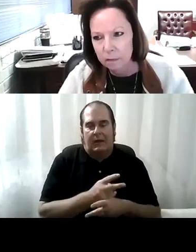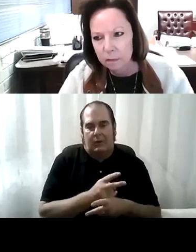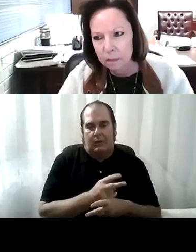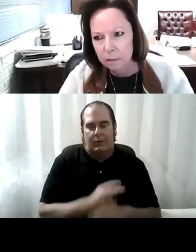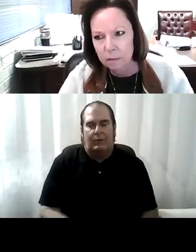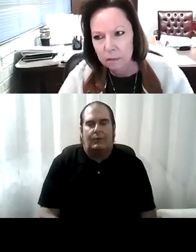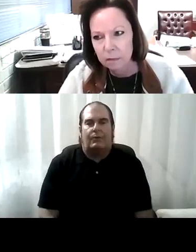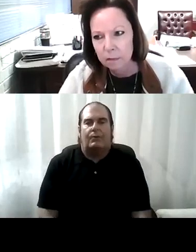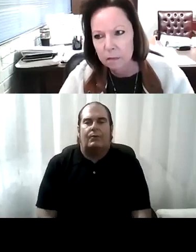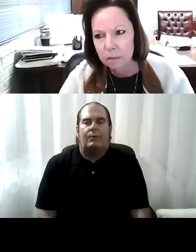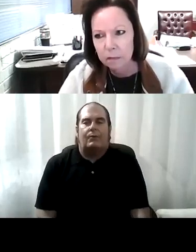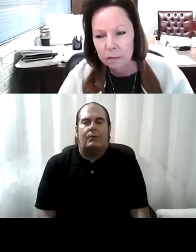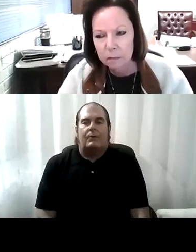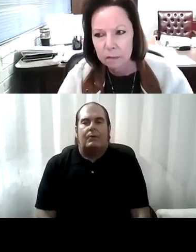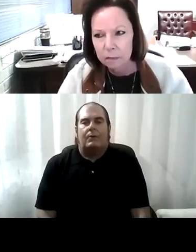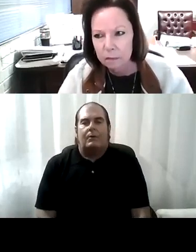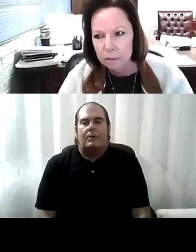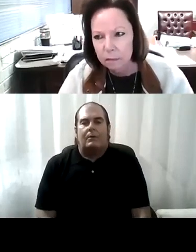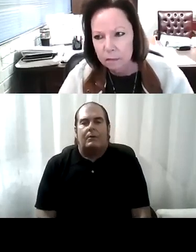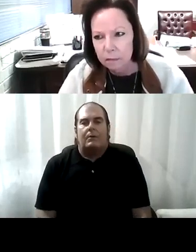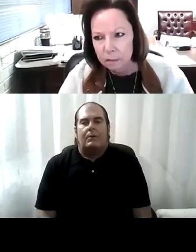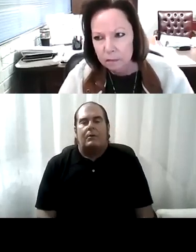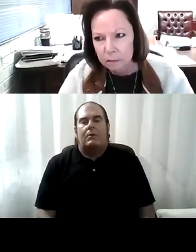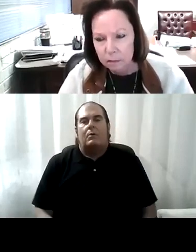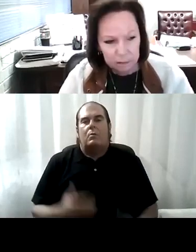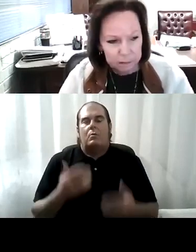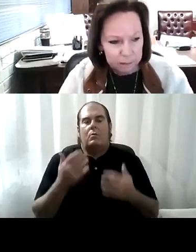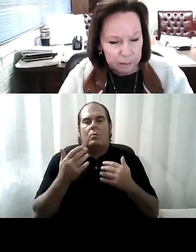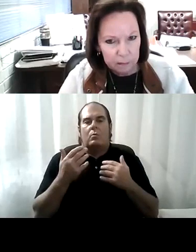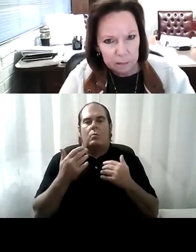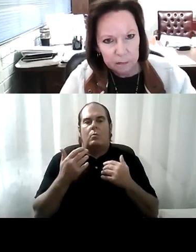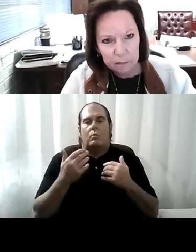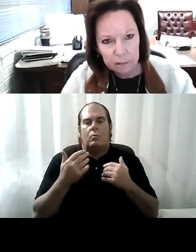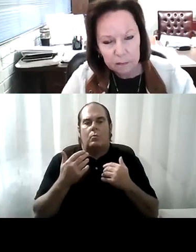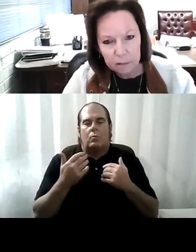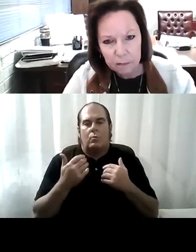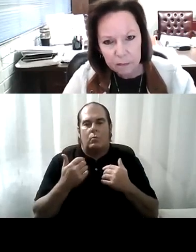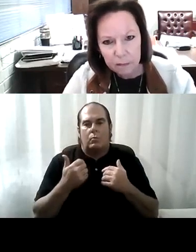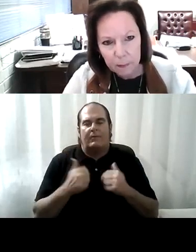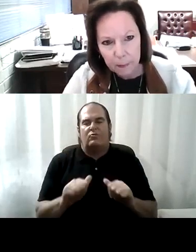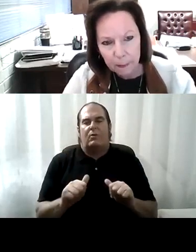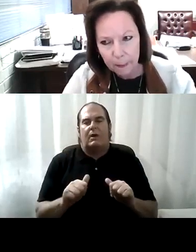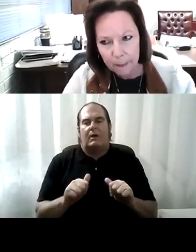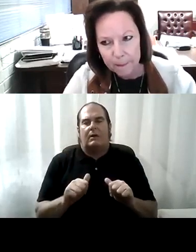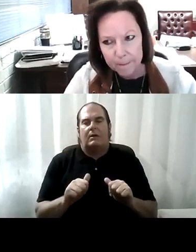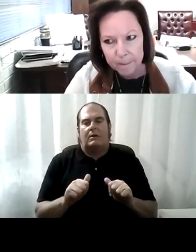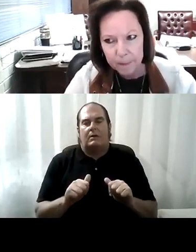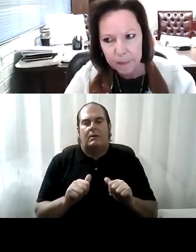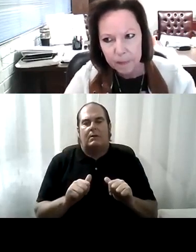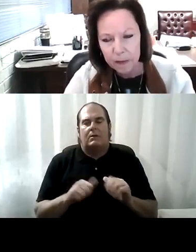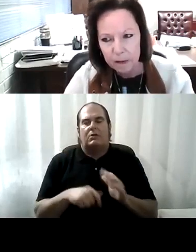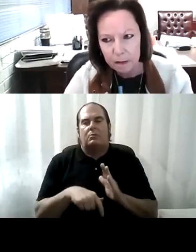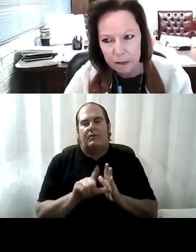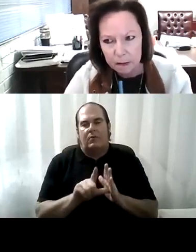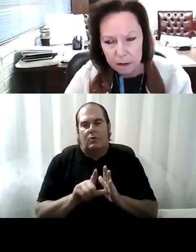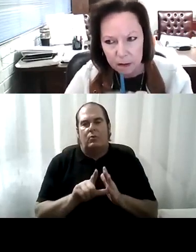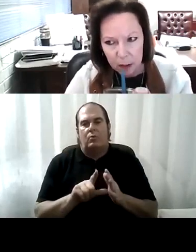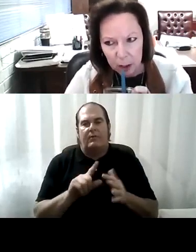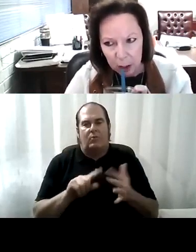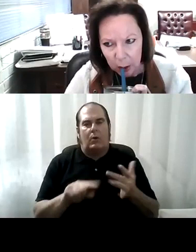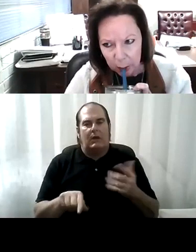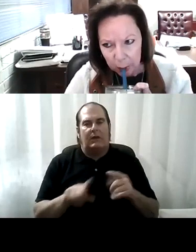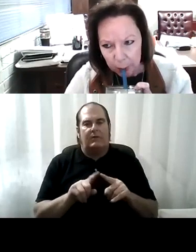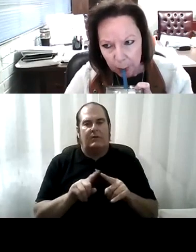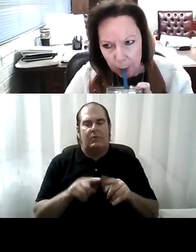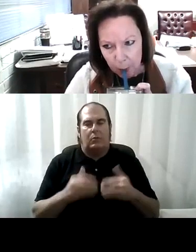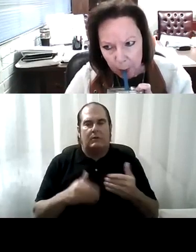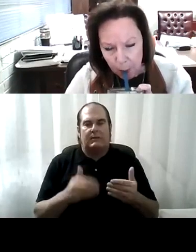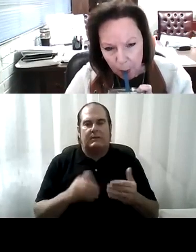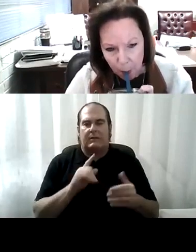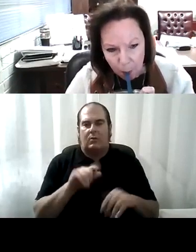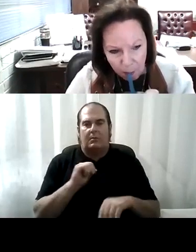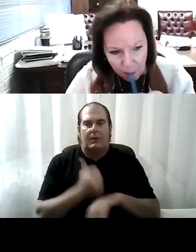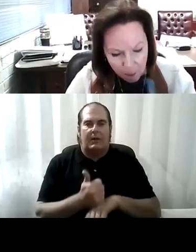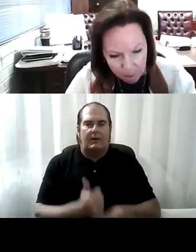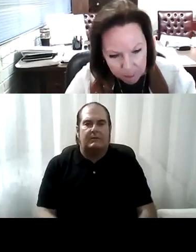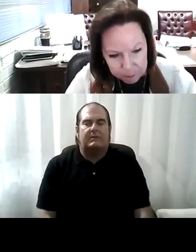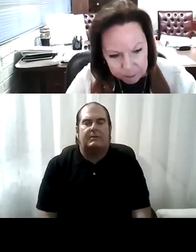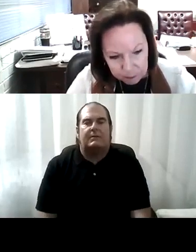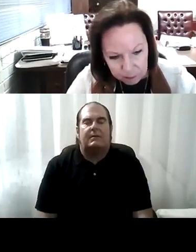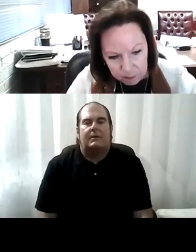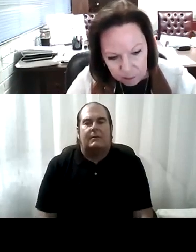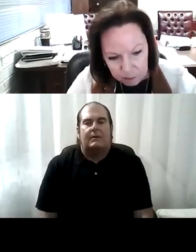We have tried to review a number of processes that's been put in place.